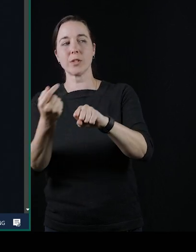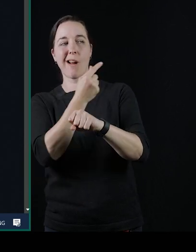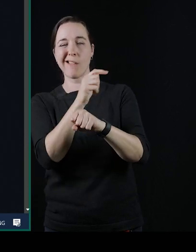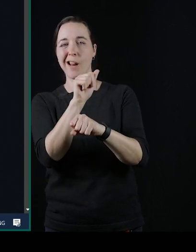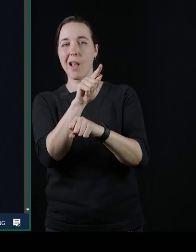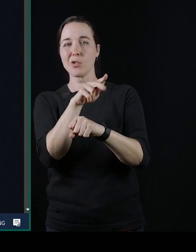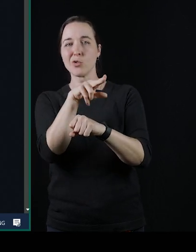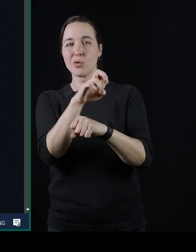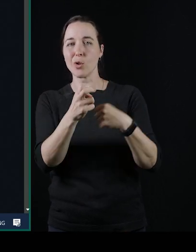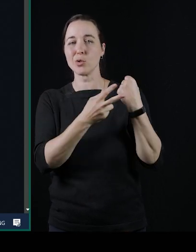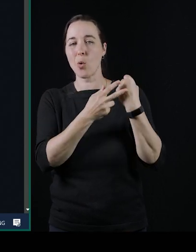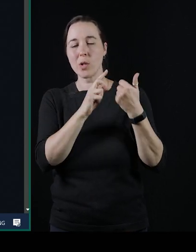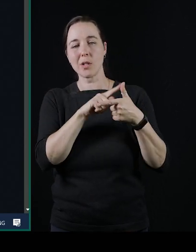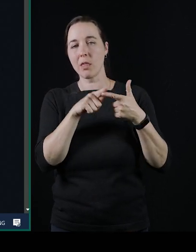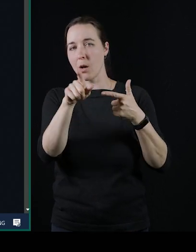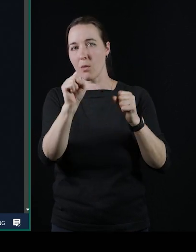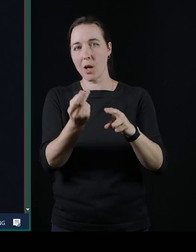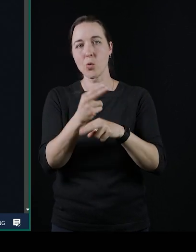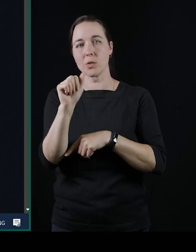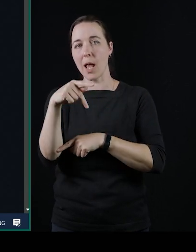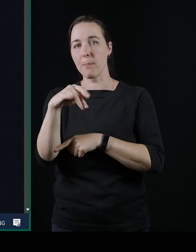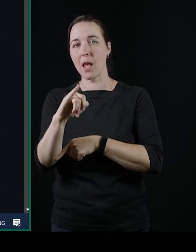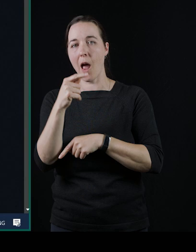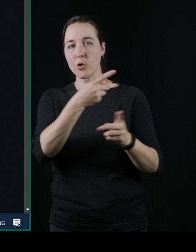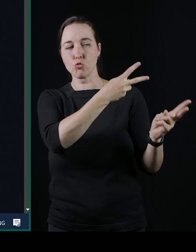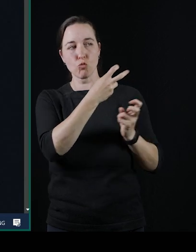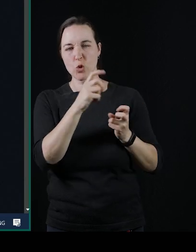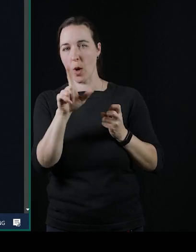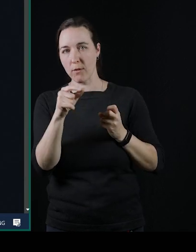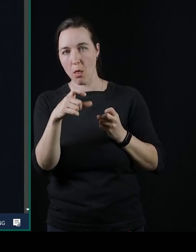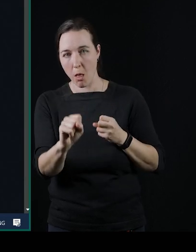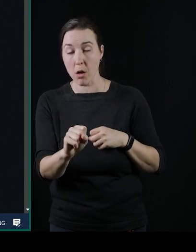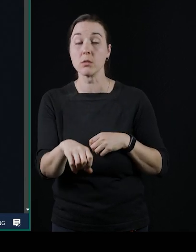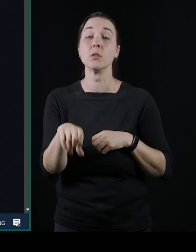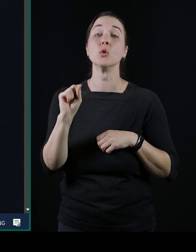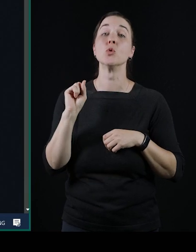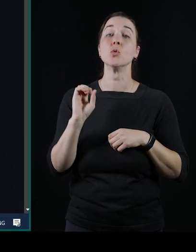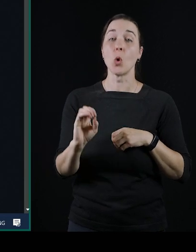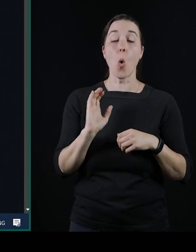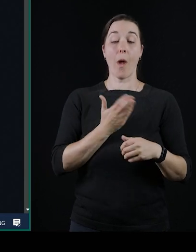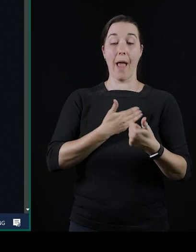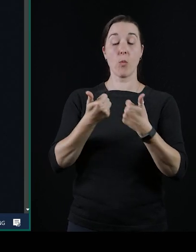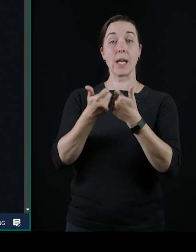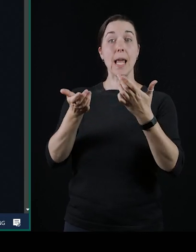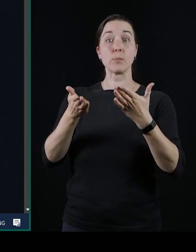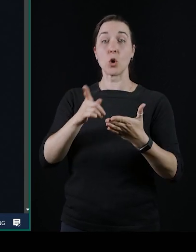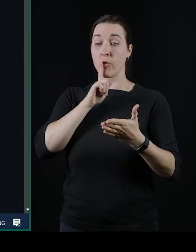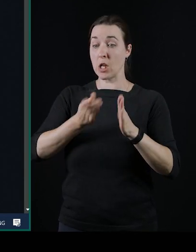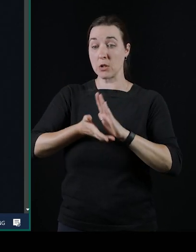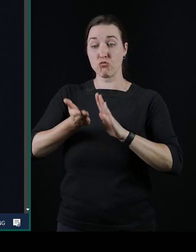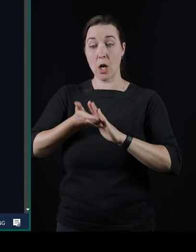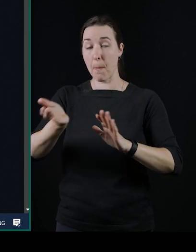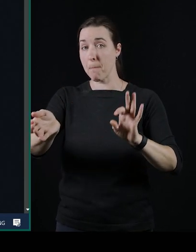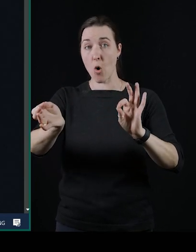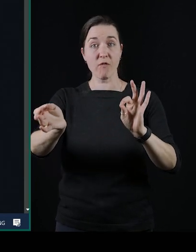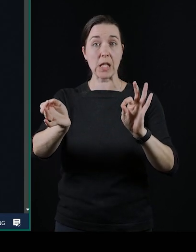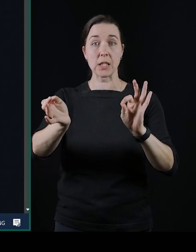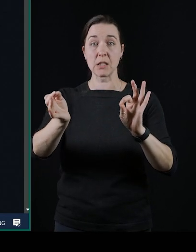And then you can use the NPS API's to the logs. So, our game server is working perfectly,